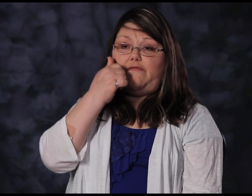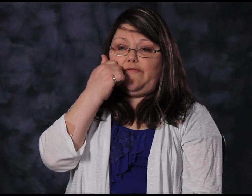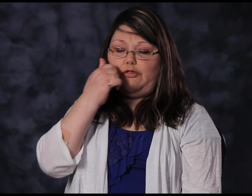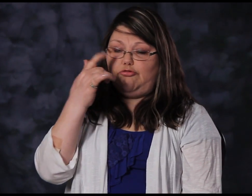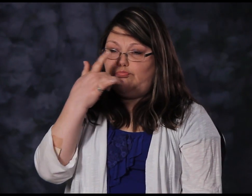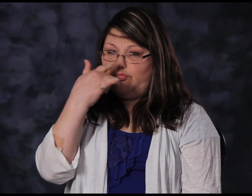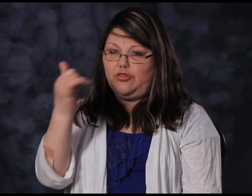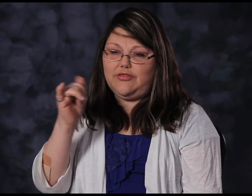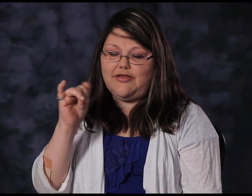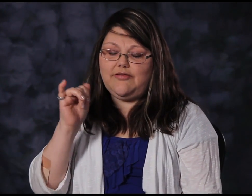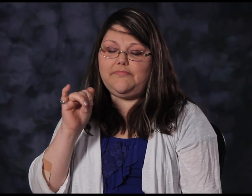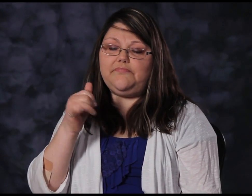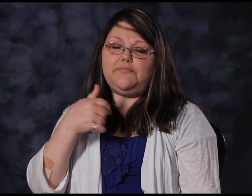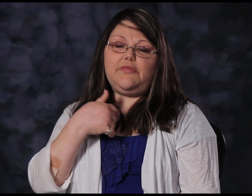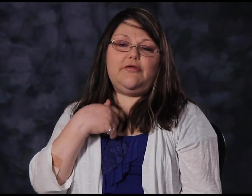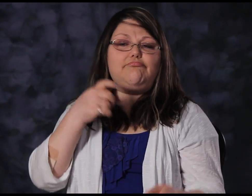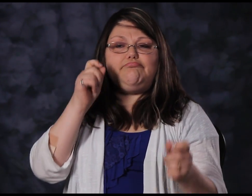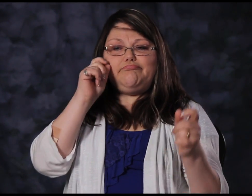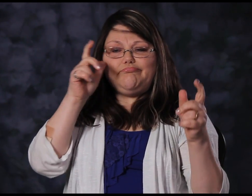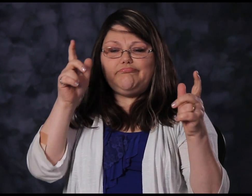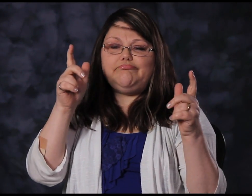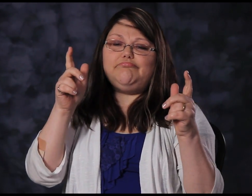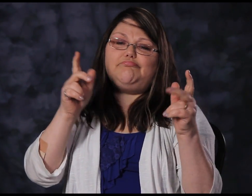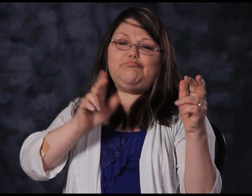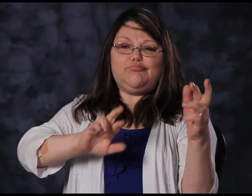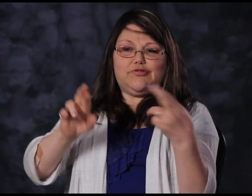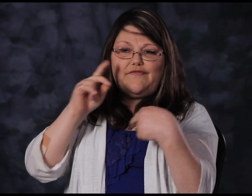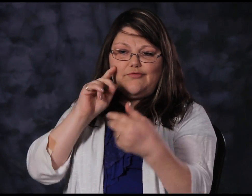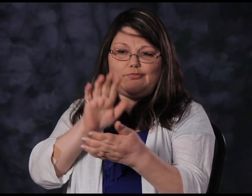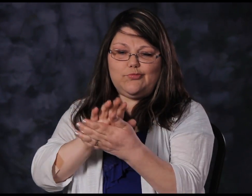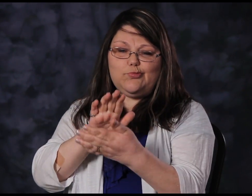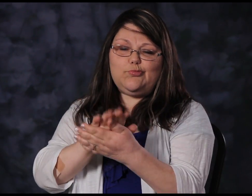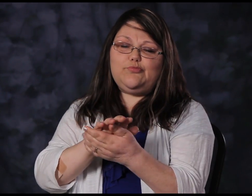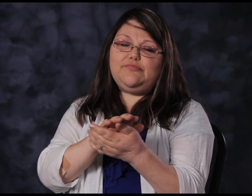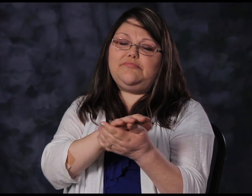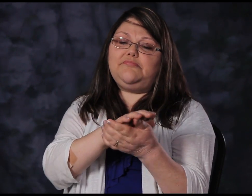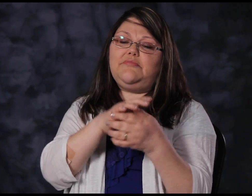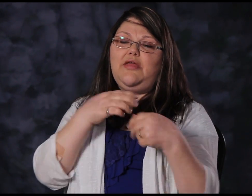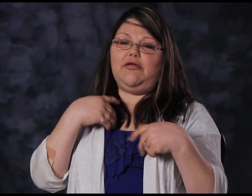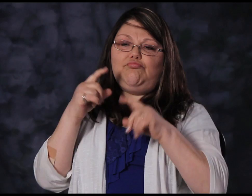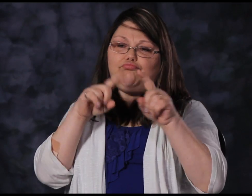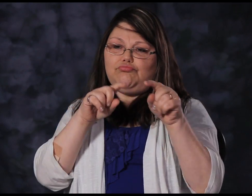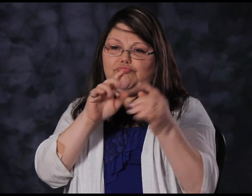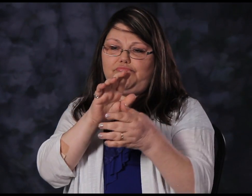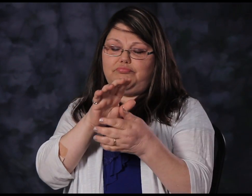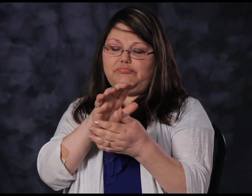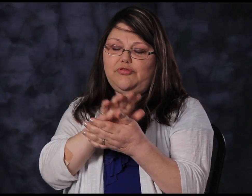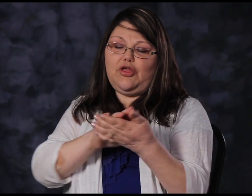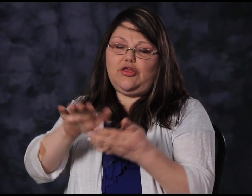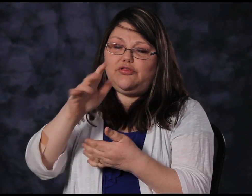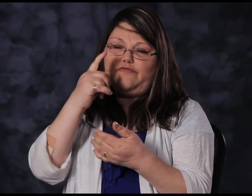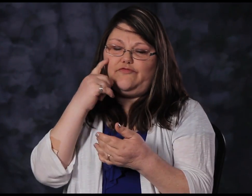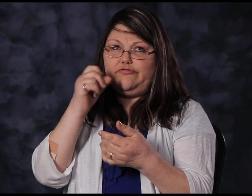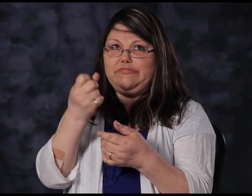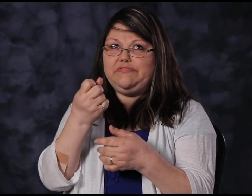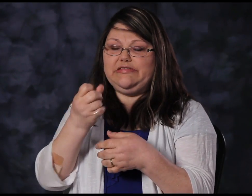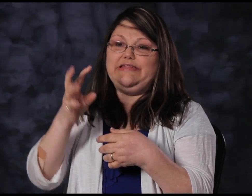A typical day starts with me getting ready to go to school. I’ve been taking classes towards a degree for quite some time.